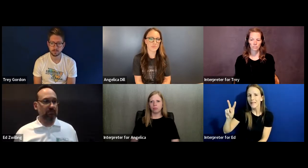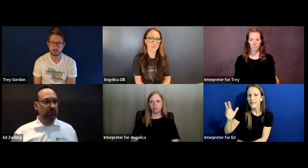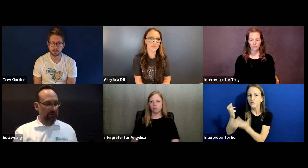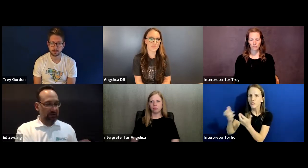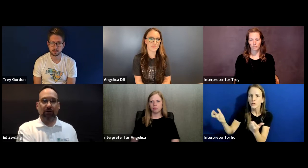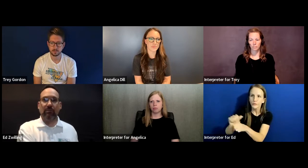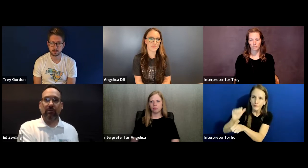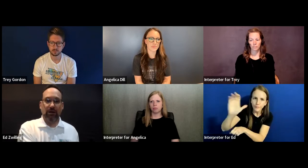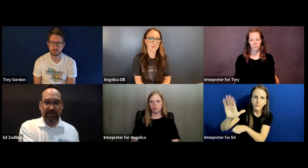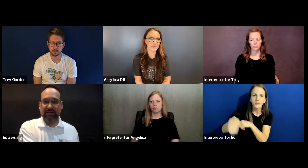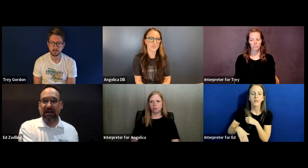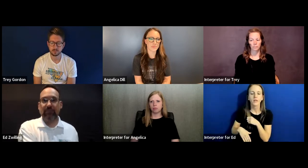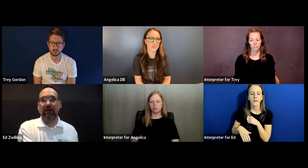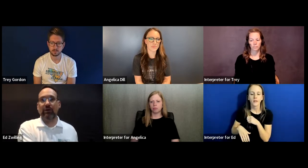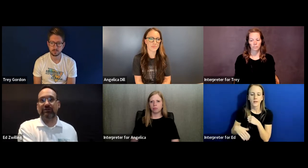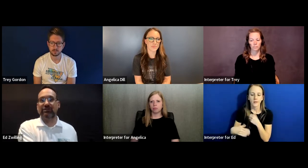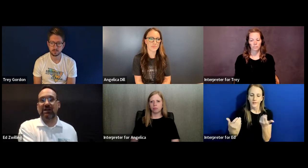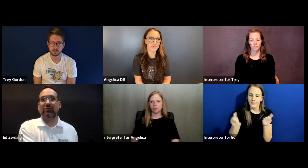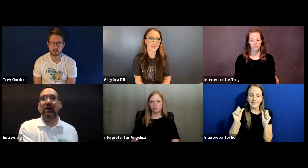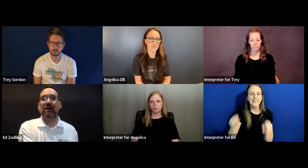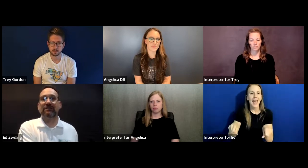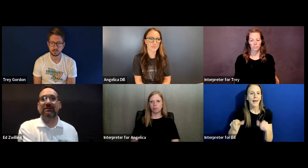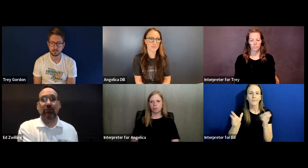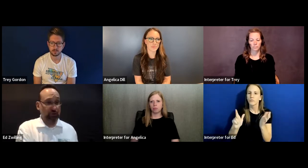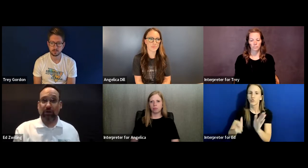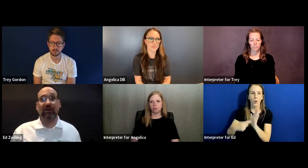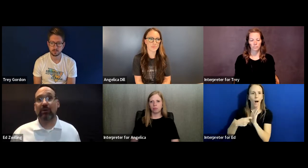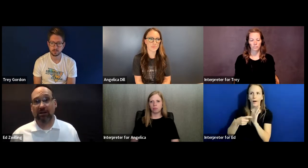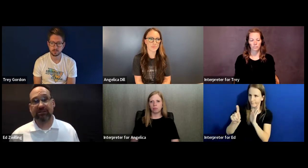you can give them a deadline by which to change their policy or to create a policy